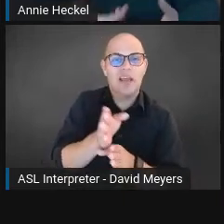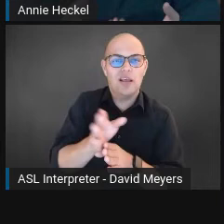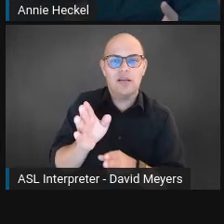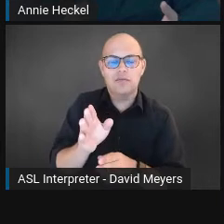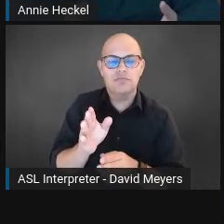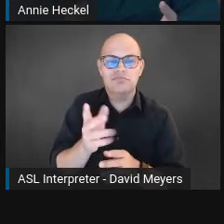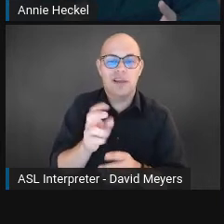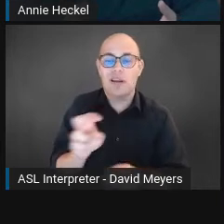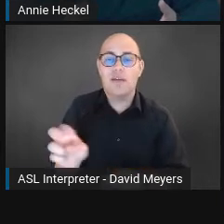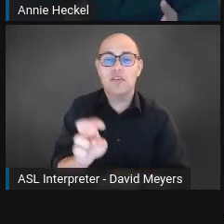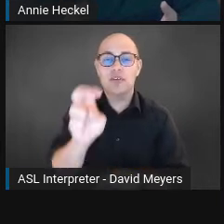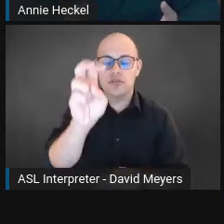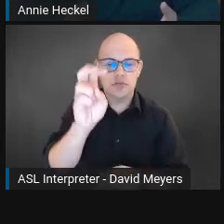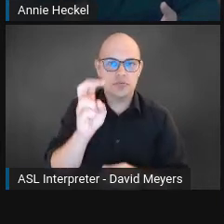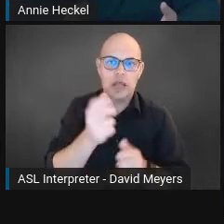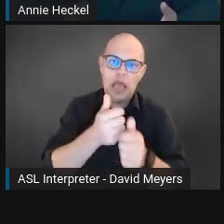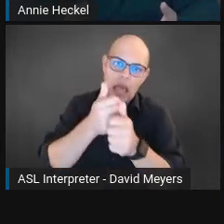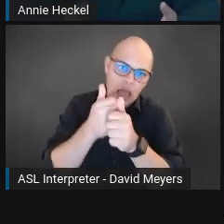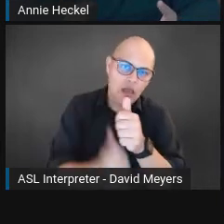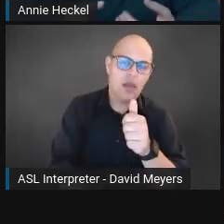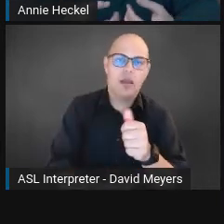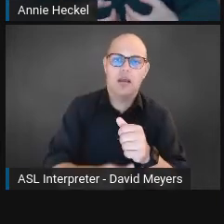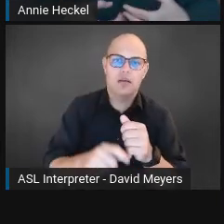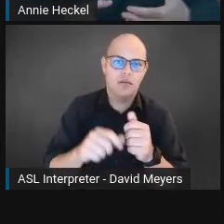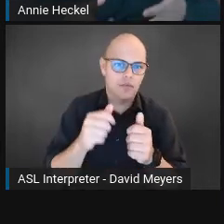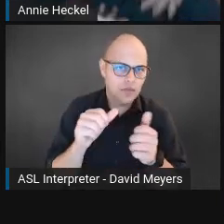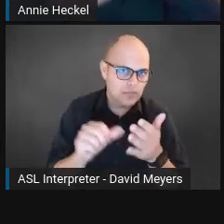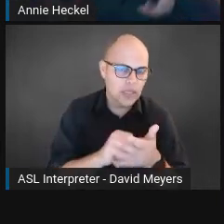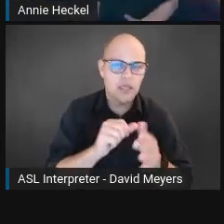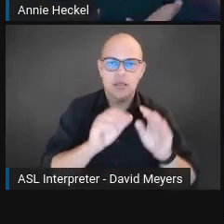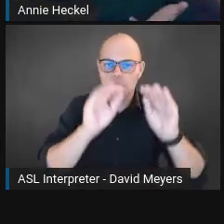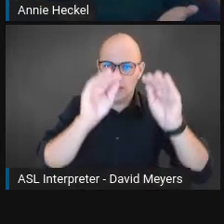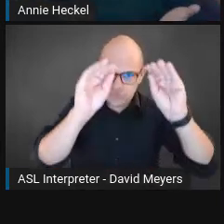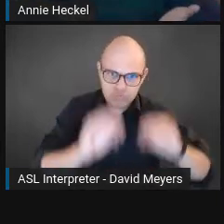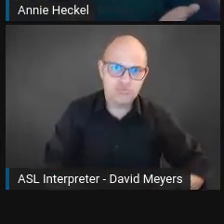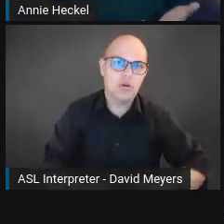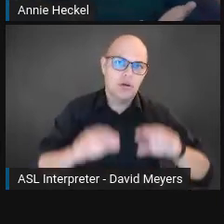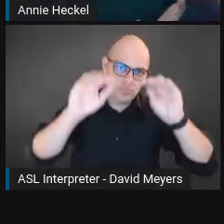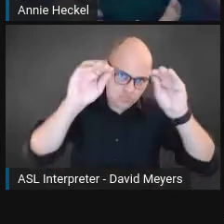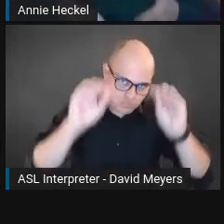every single page that you come up with. Because if you have a really gigantic main navigation,